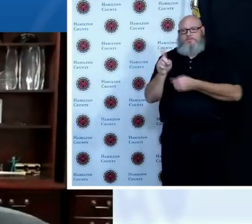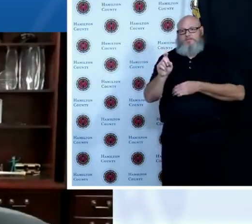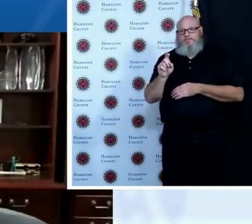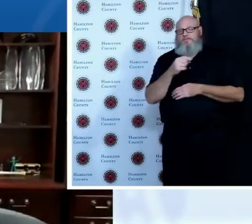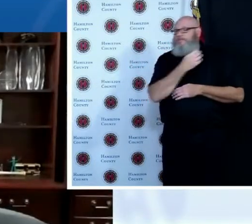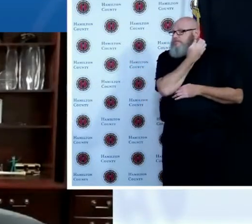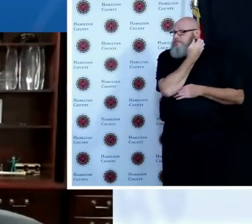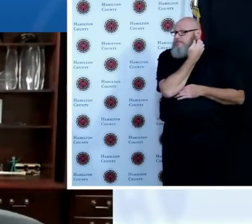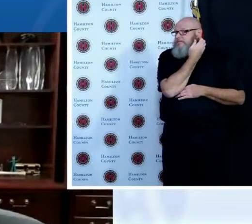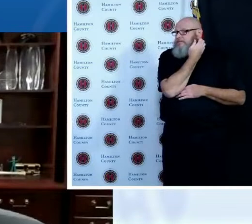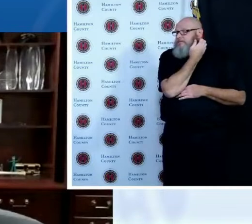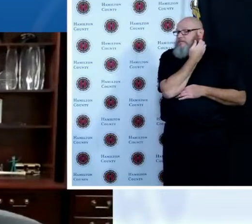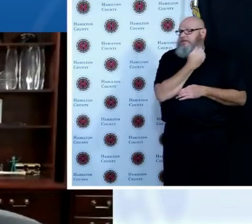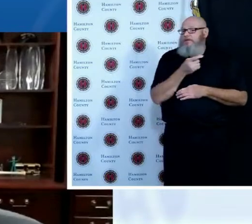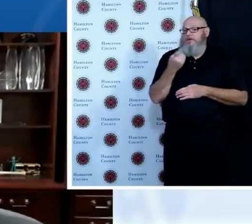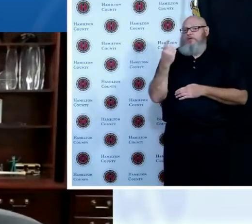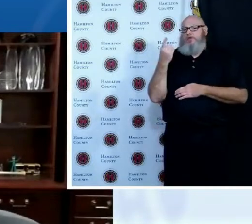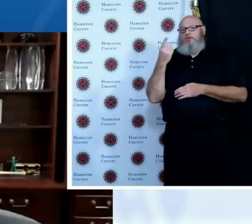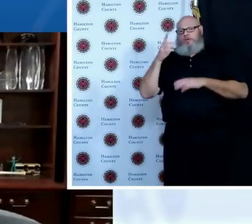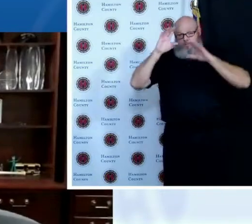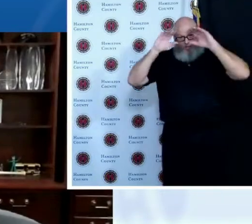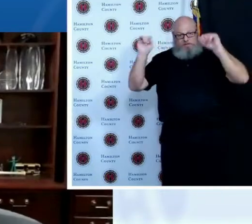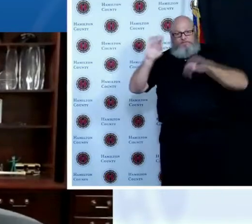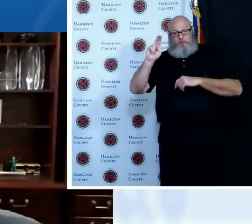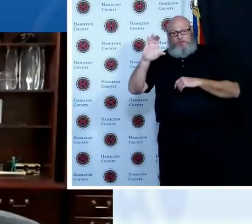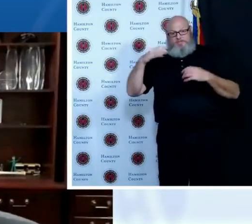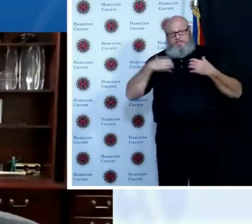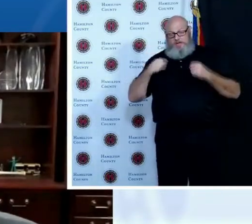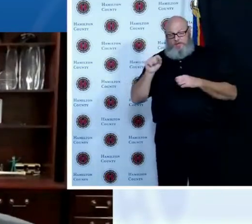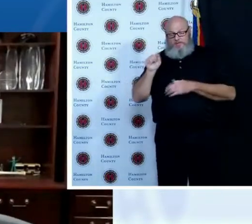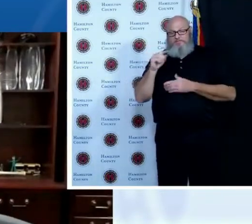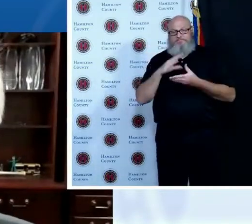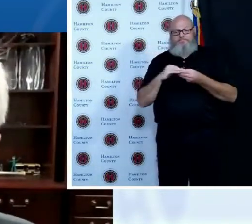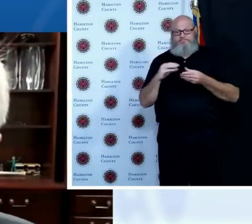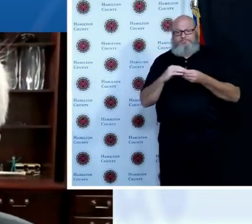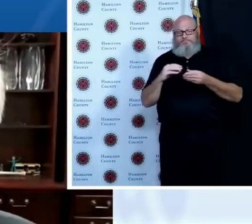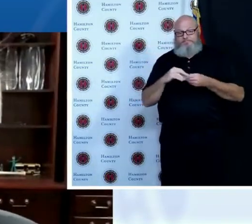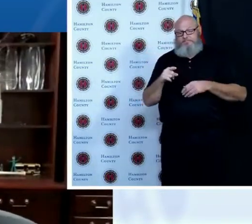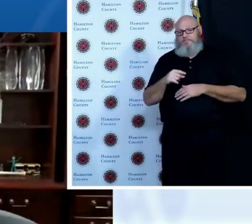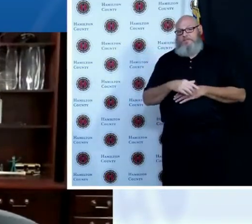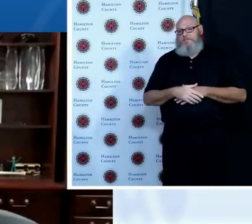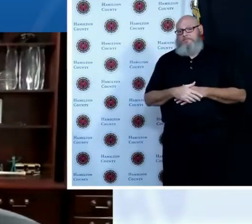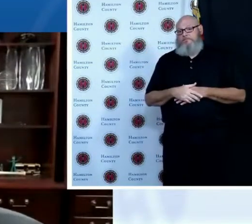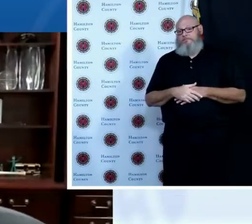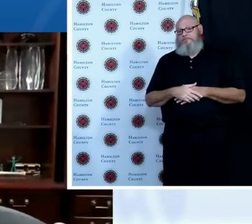I just to highlight again sort of you know what we saw in if I followed the fall is that we